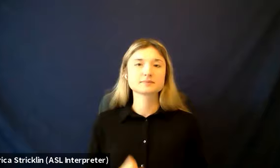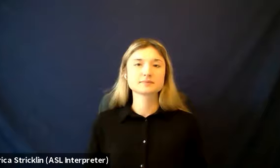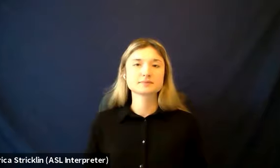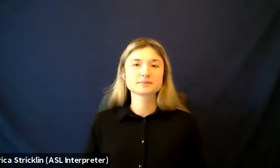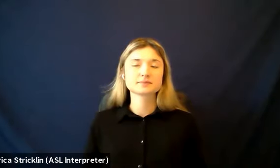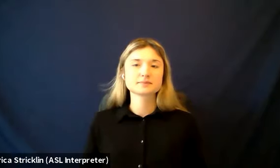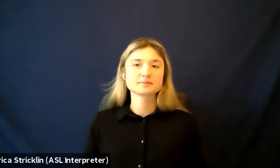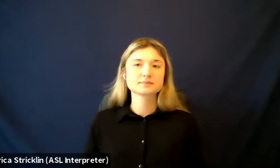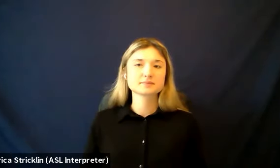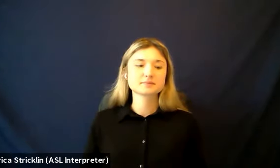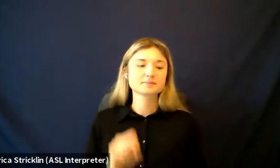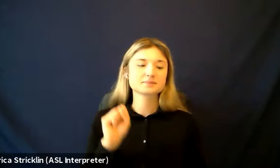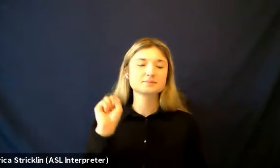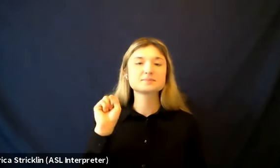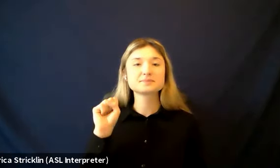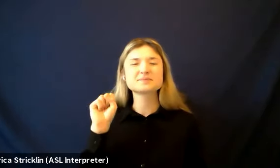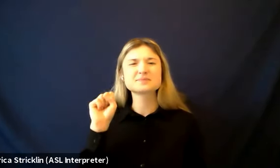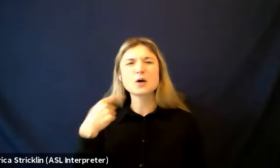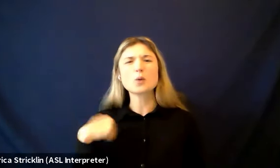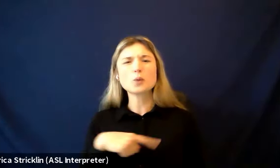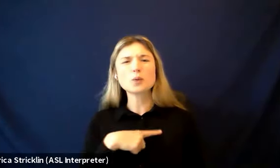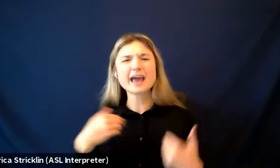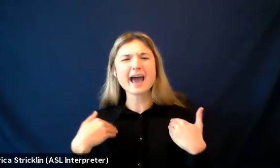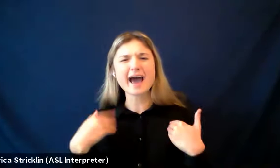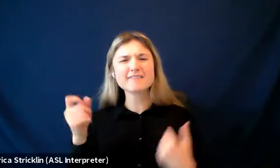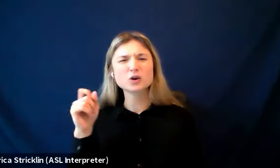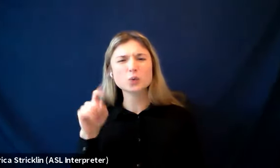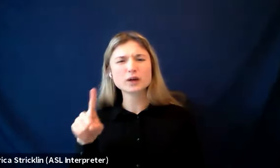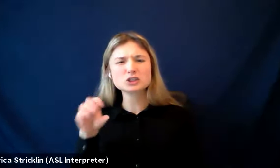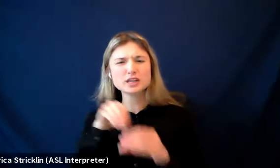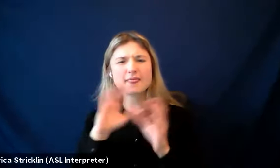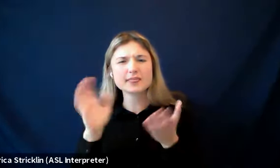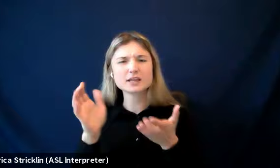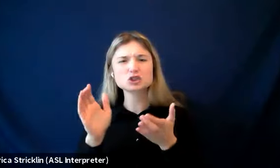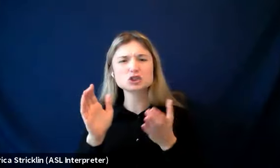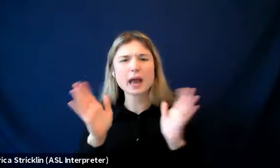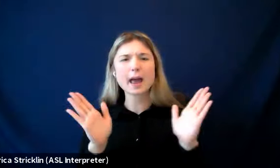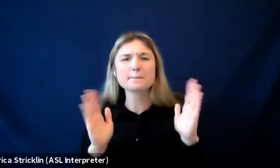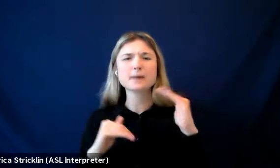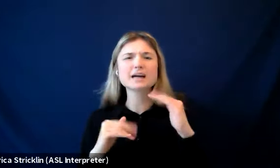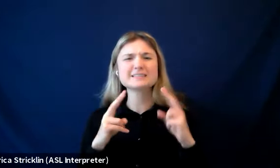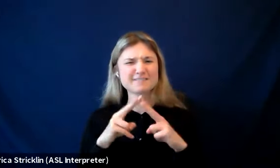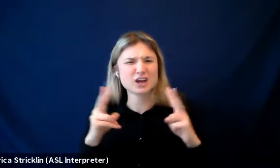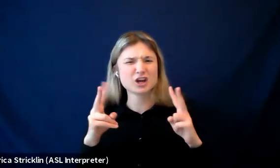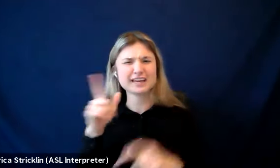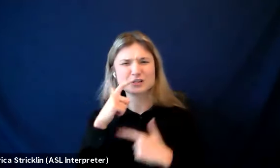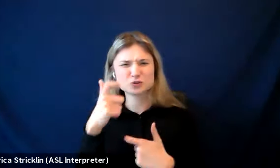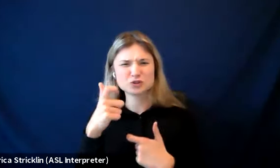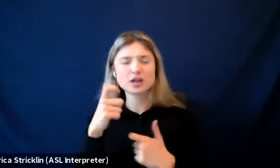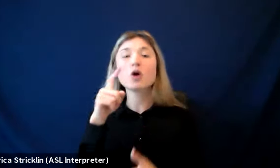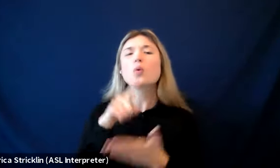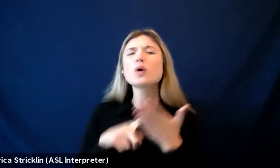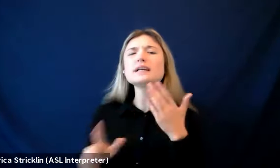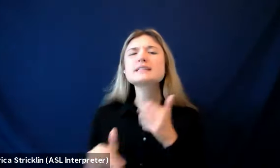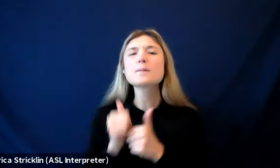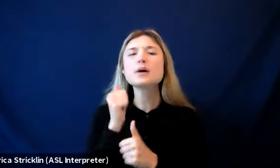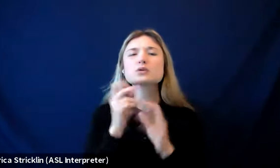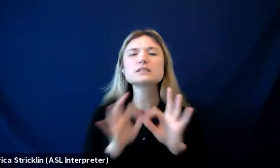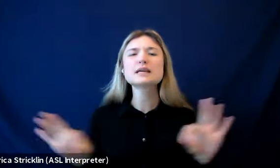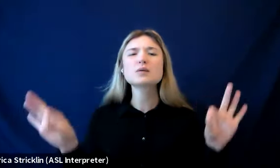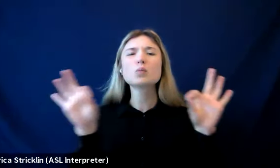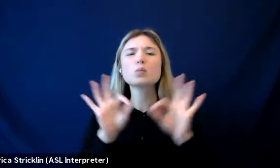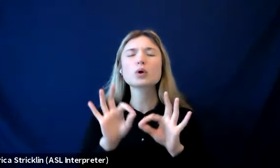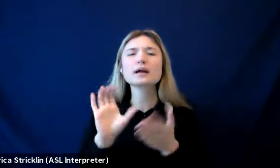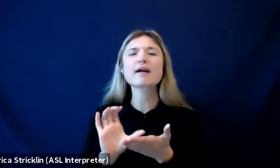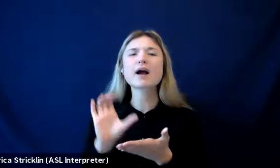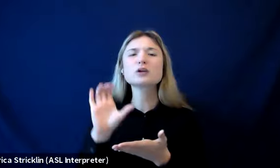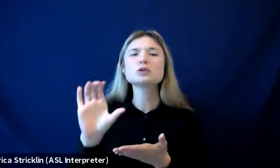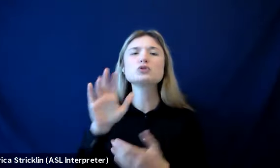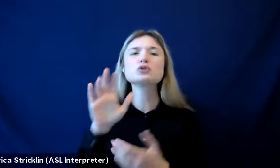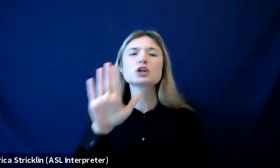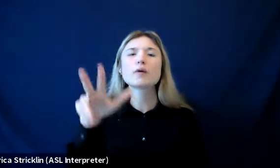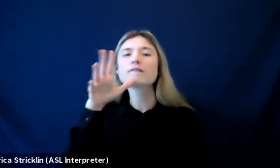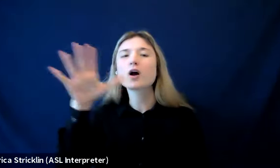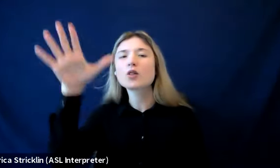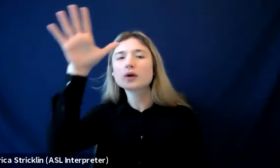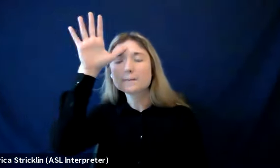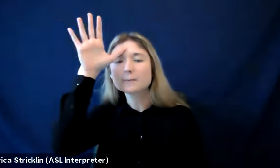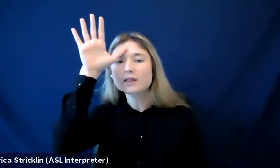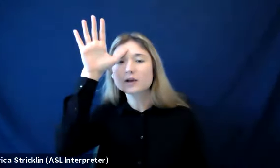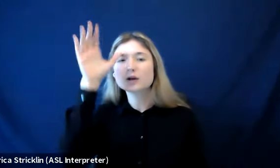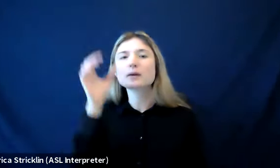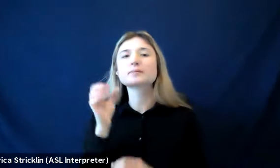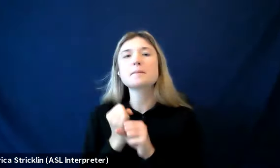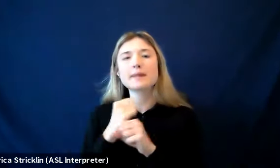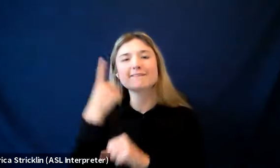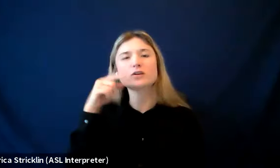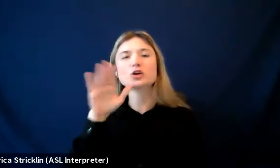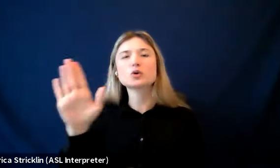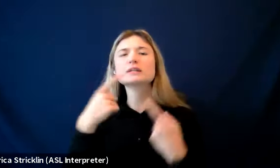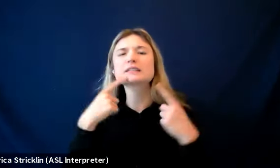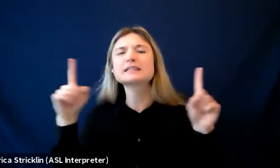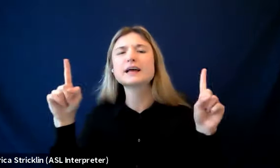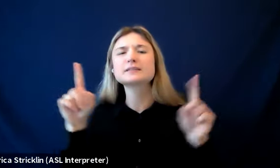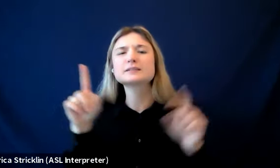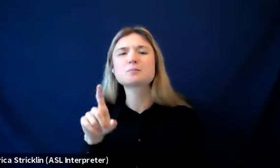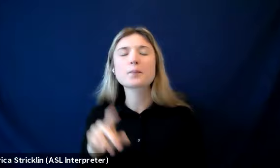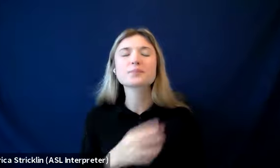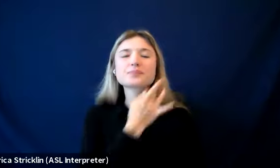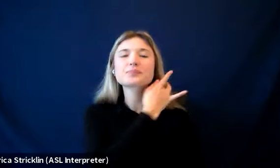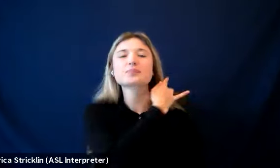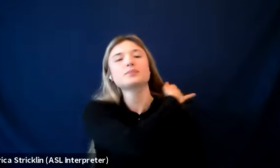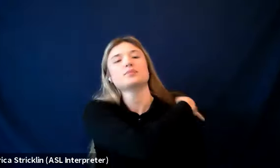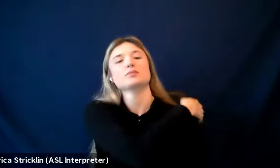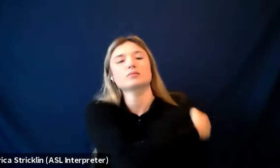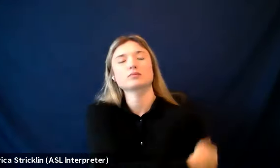Yes, So we do have a question in the chat, which is really interesting, what is the most important contribution your father and mother made to your successes.